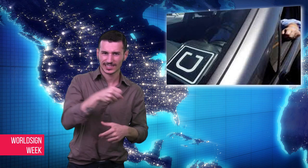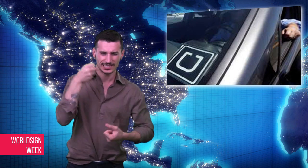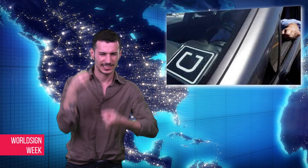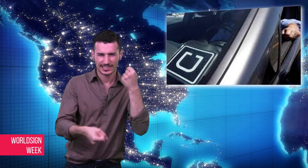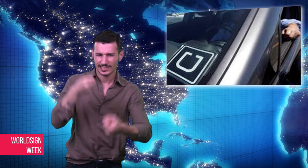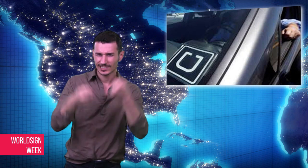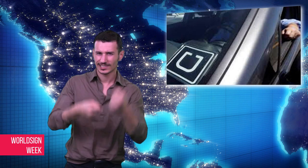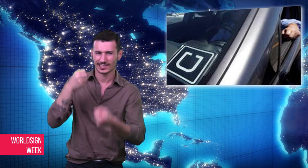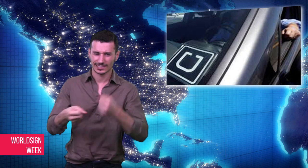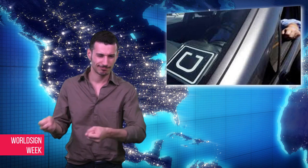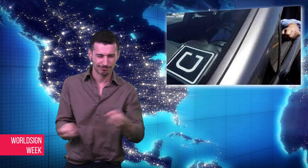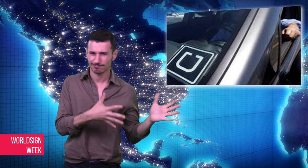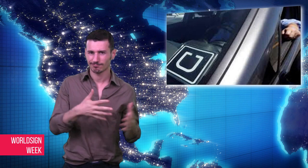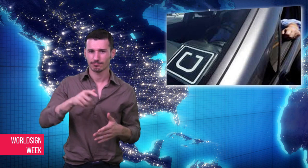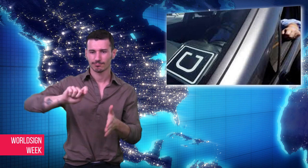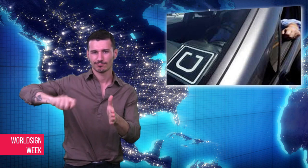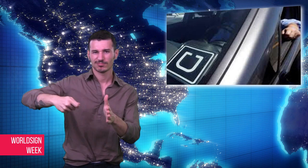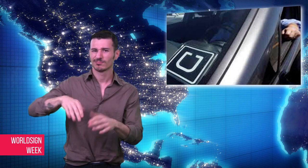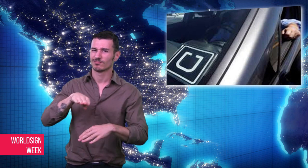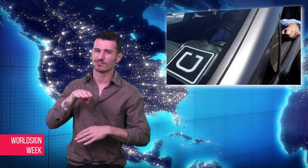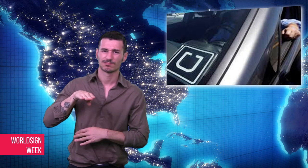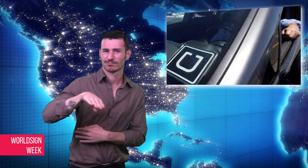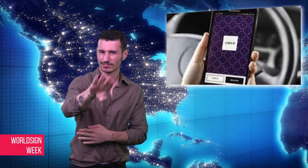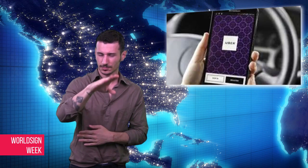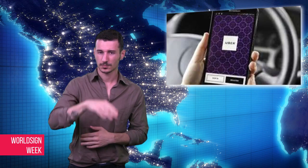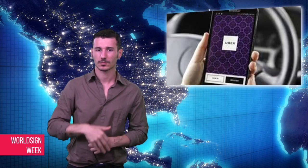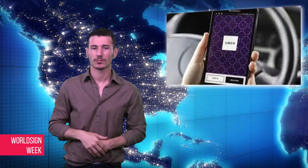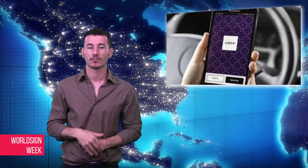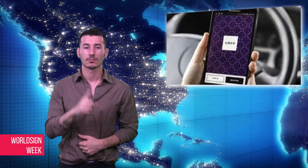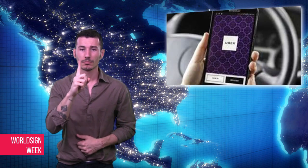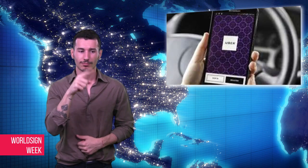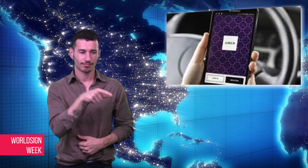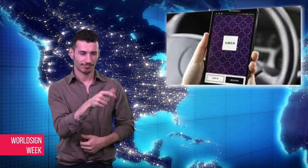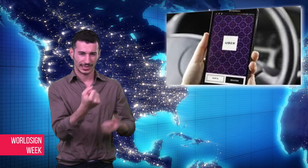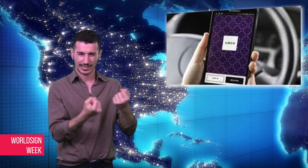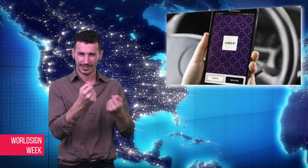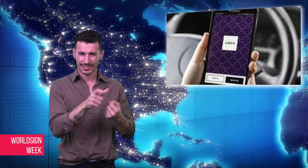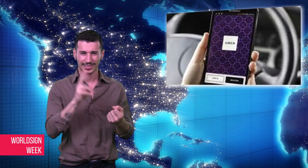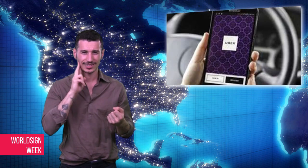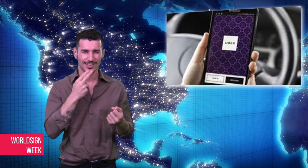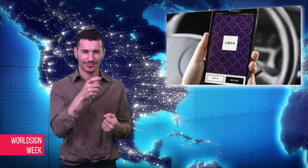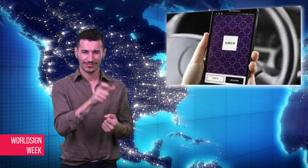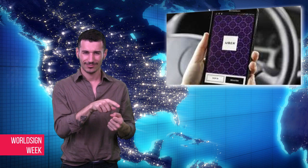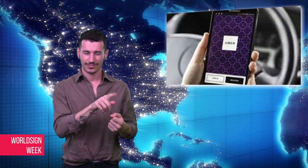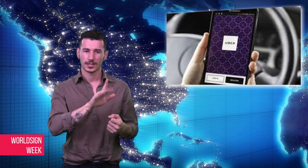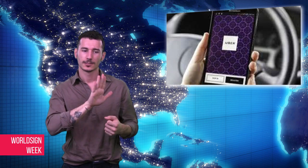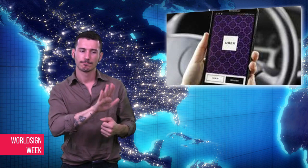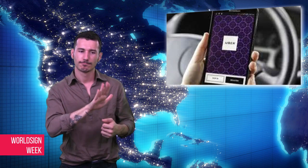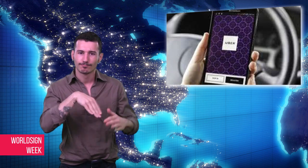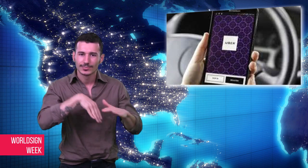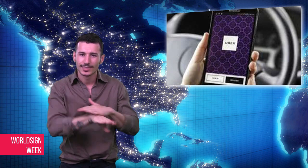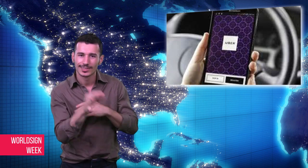grabbed and beat him up, kicking and stomping and drove away in his car. His